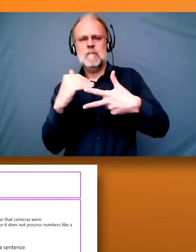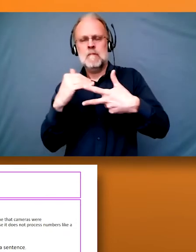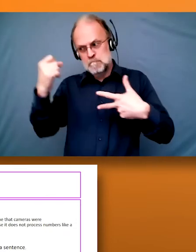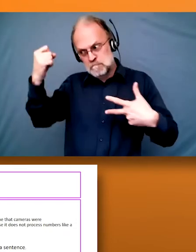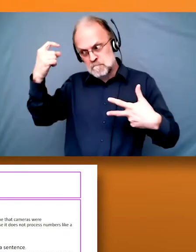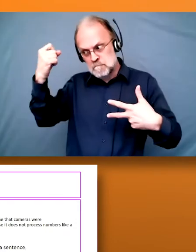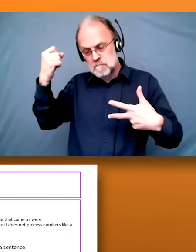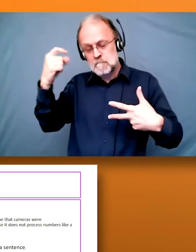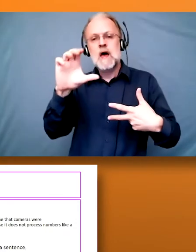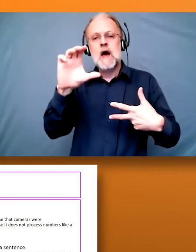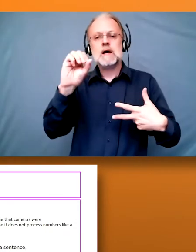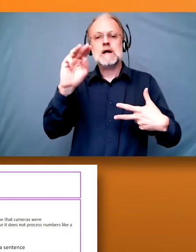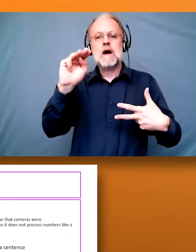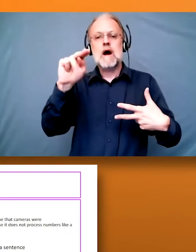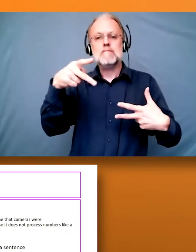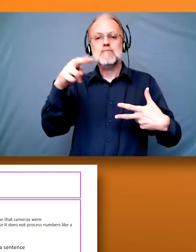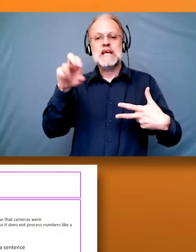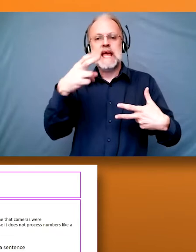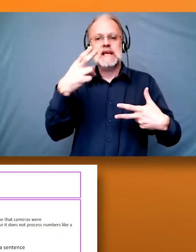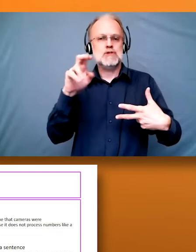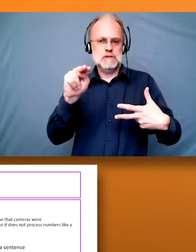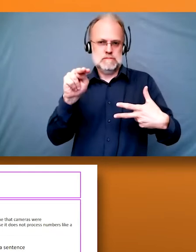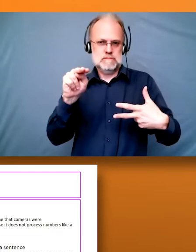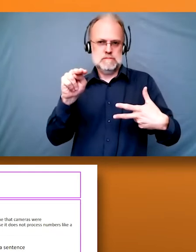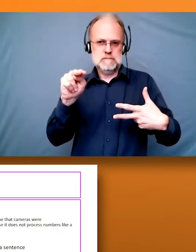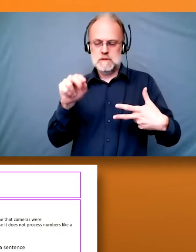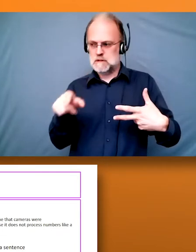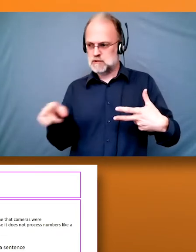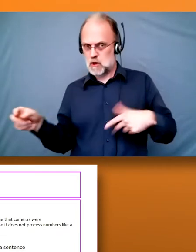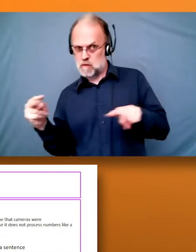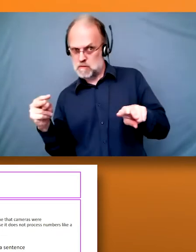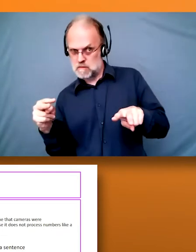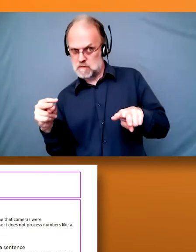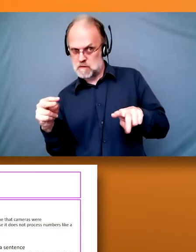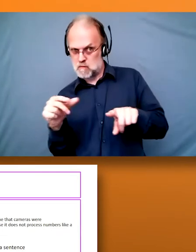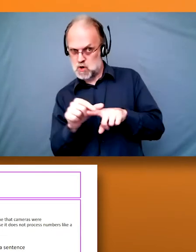We also want to do a comprehension processing. So we want them to be able to categorize